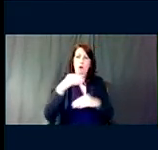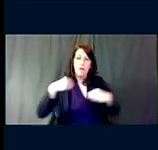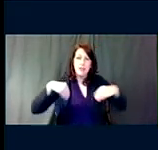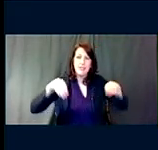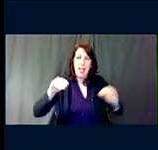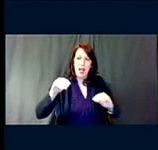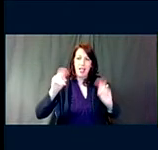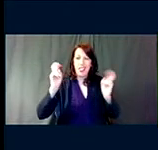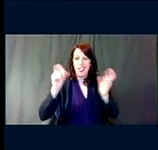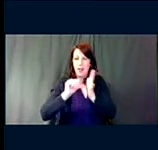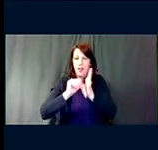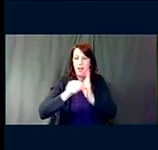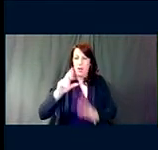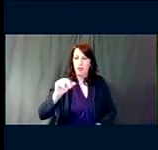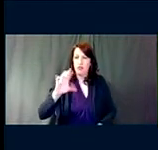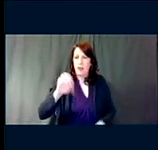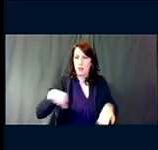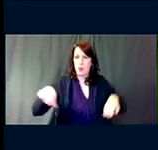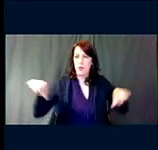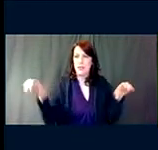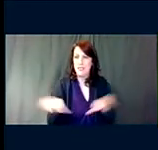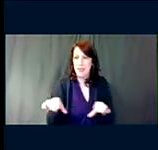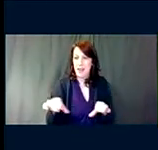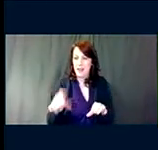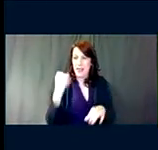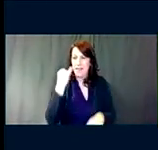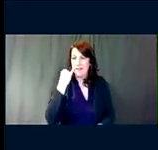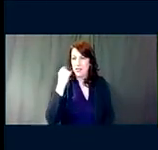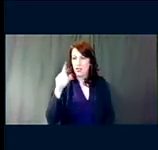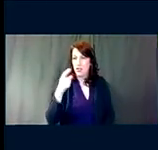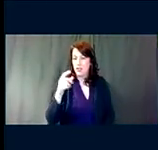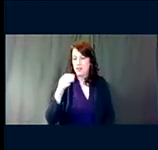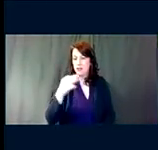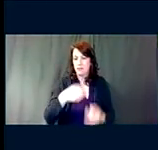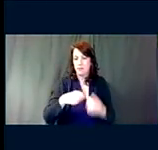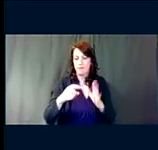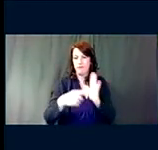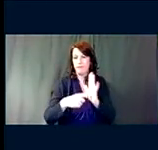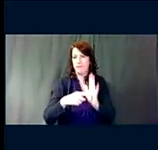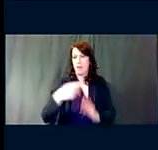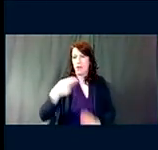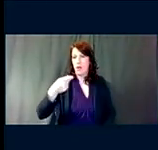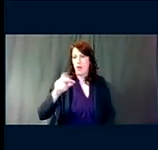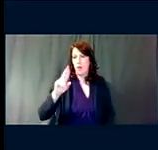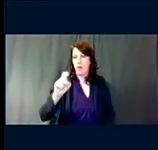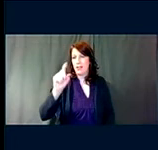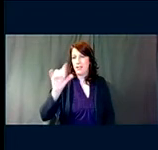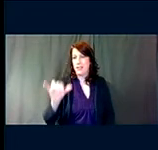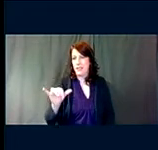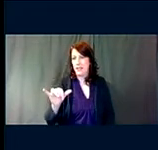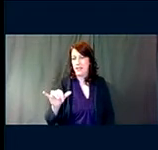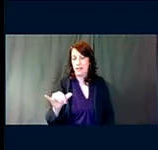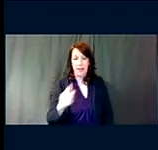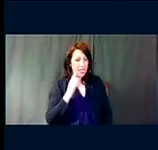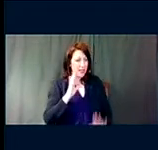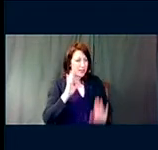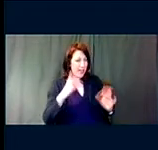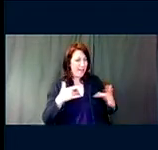DON'T OVERSELL WHAT RACE DOES, AND IT'S JUST A CRUDE PROXY. RIGHT. I THINK THERE'S A LOT OF